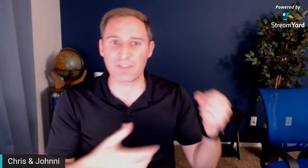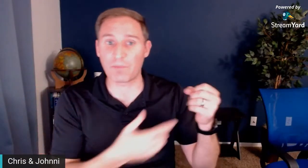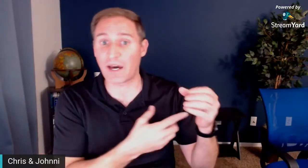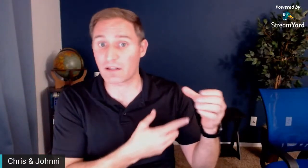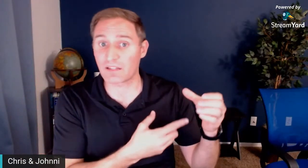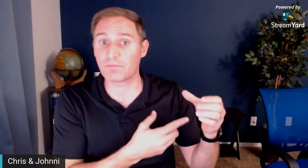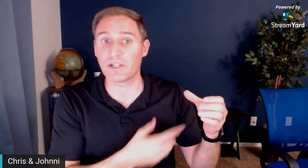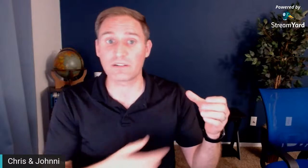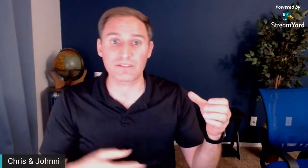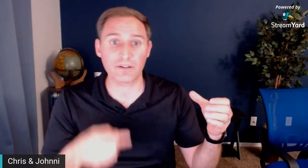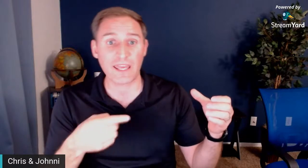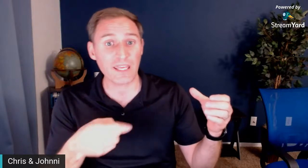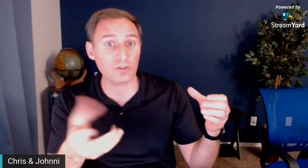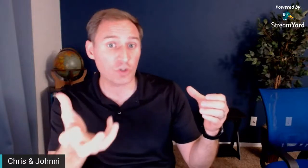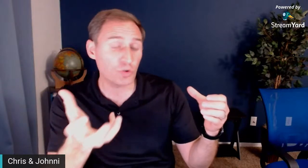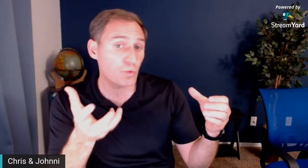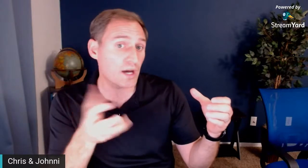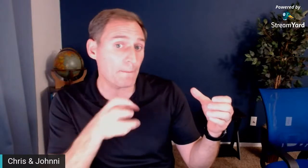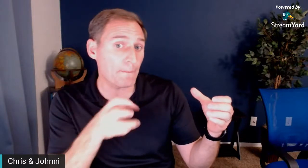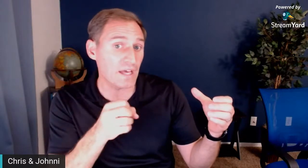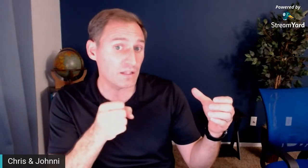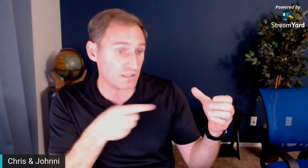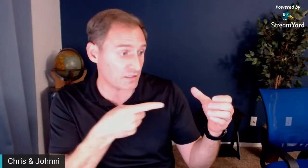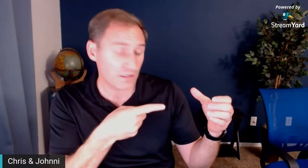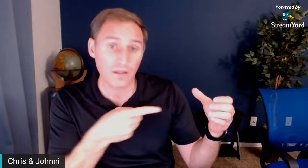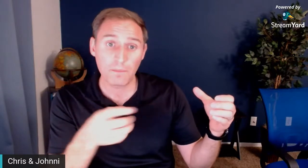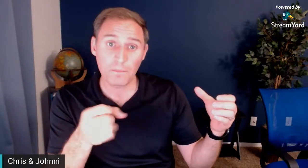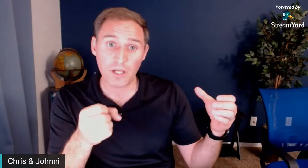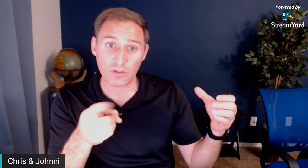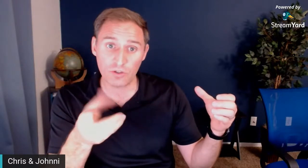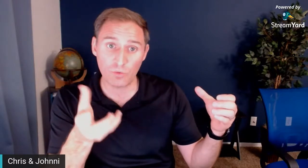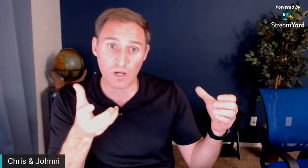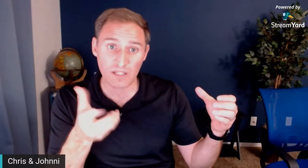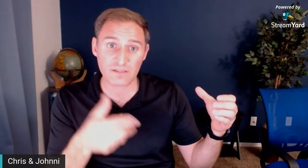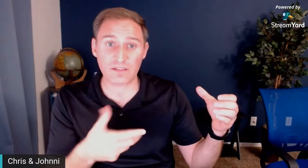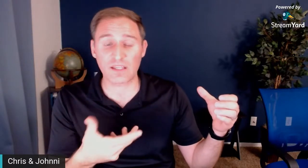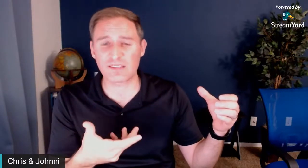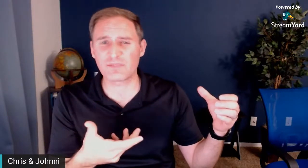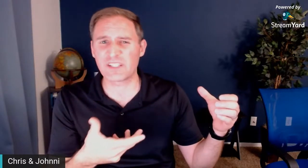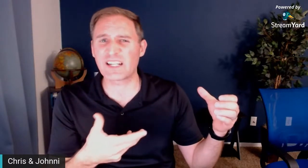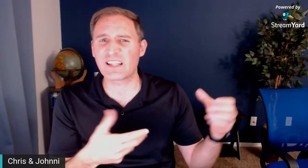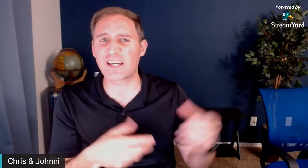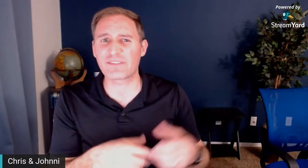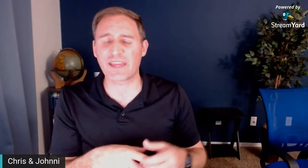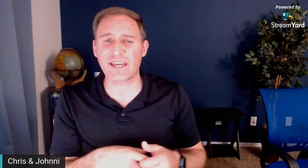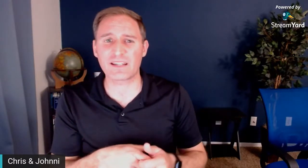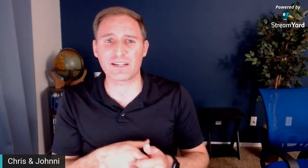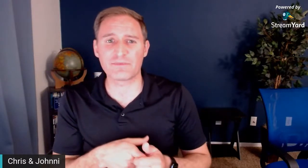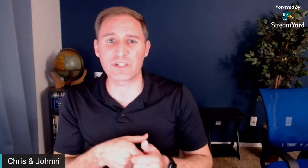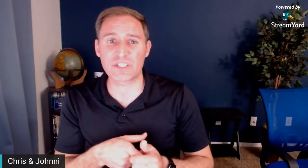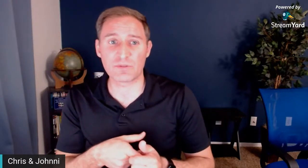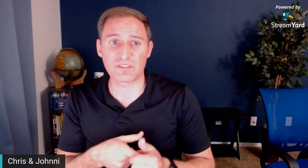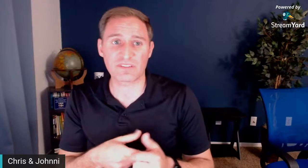the bottle of milk so hey do you want milk milk you want and we did a lot of that um when she was